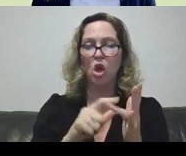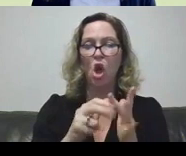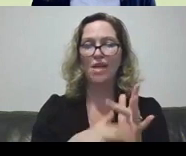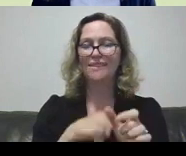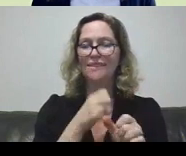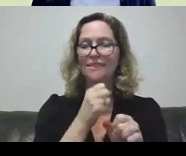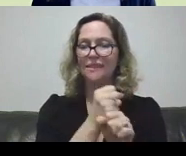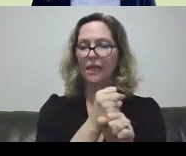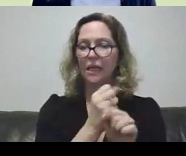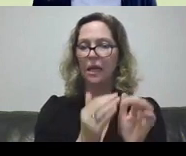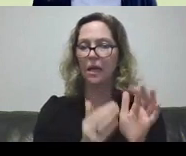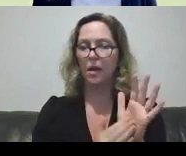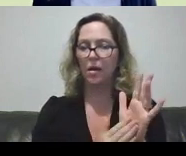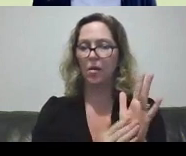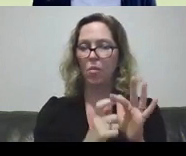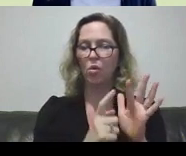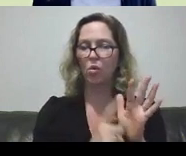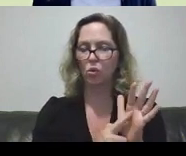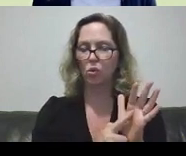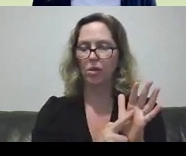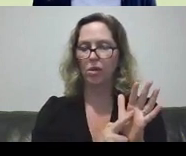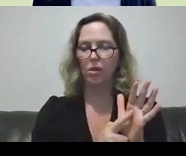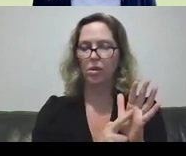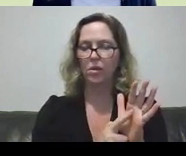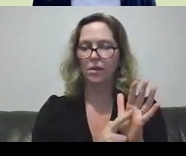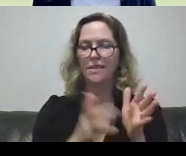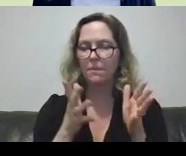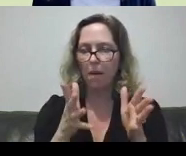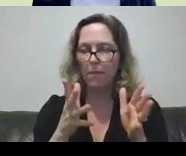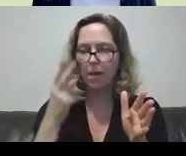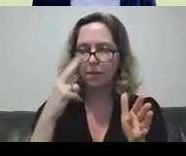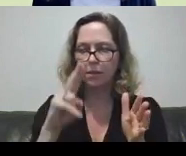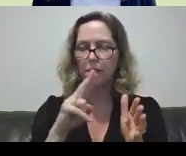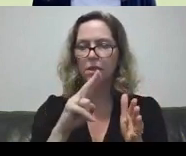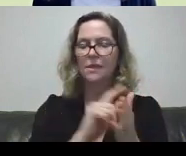called it's got a very interesting name it's disability support worker costing